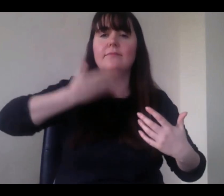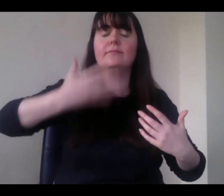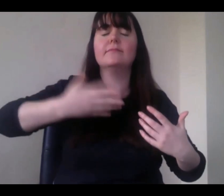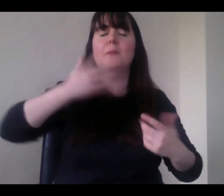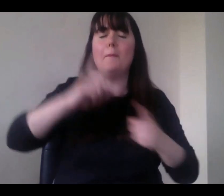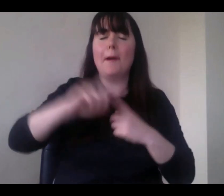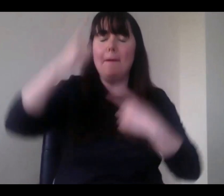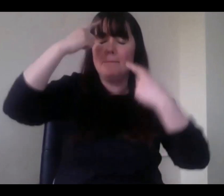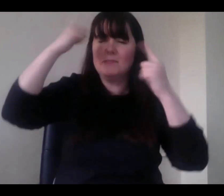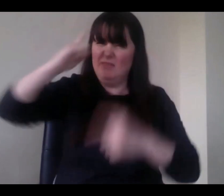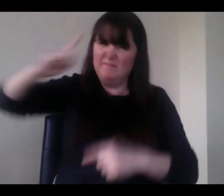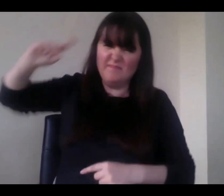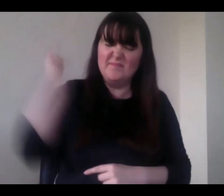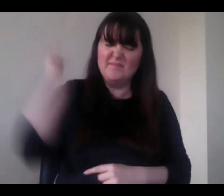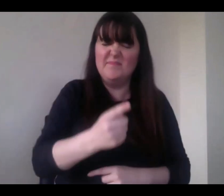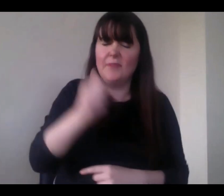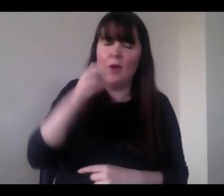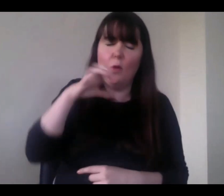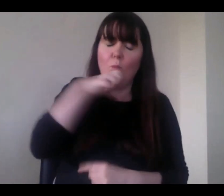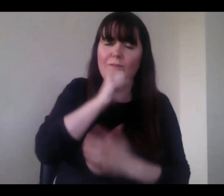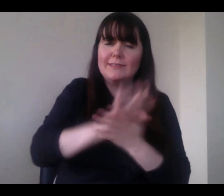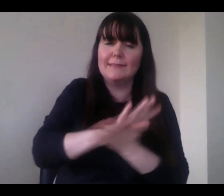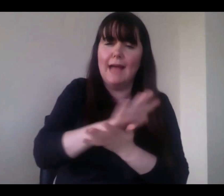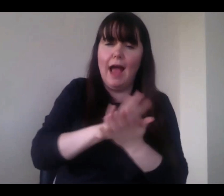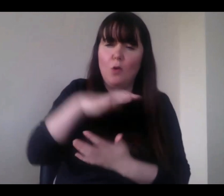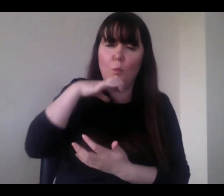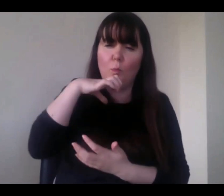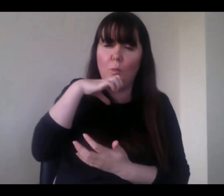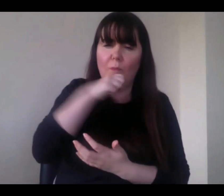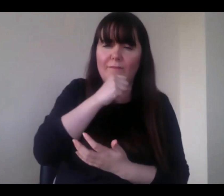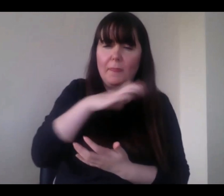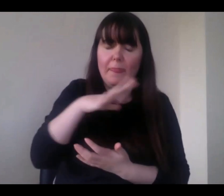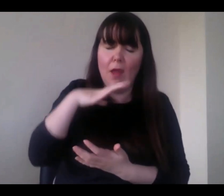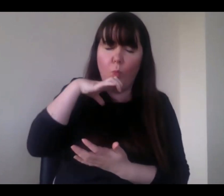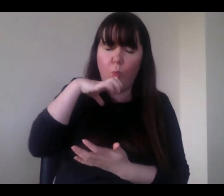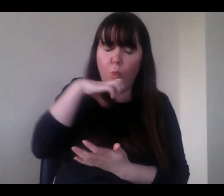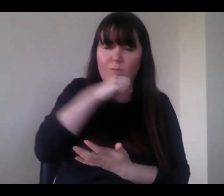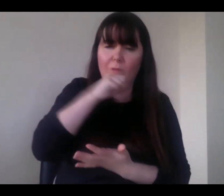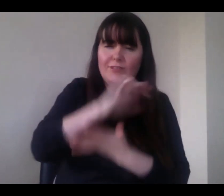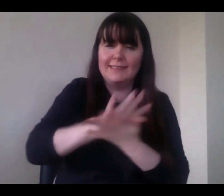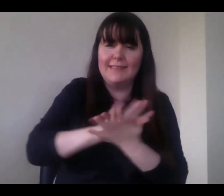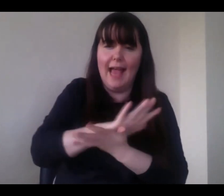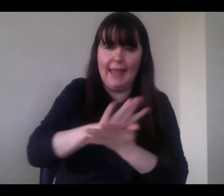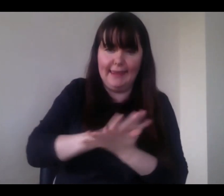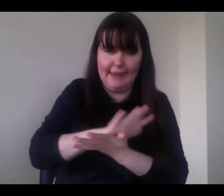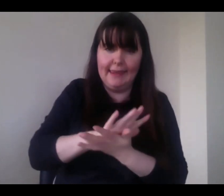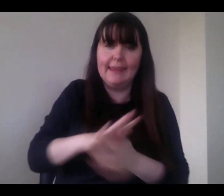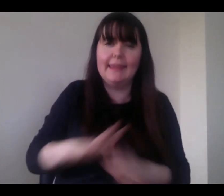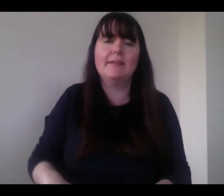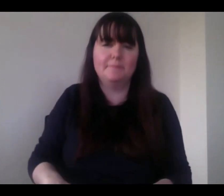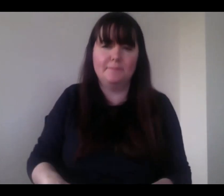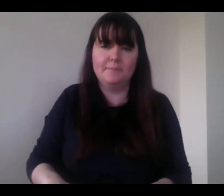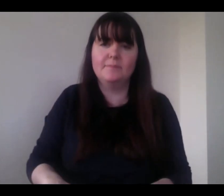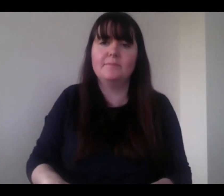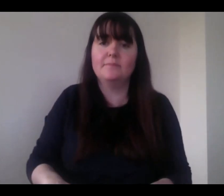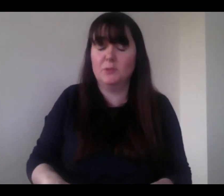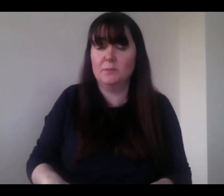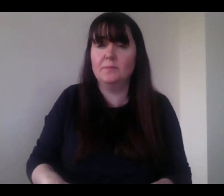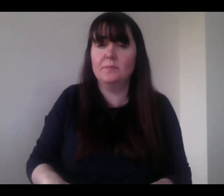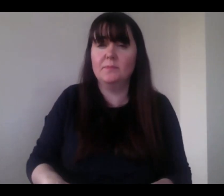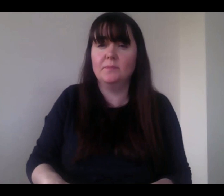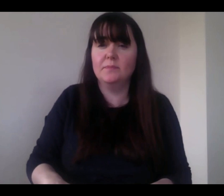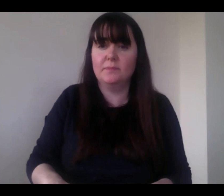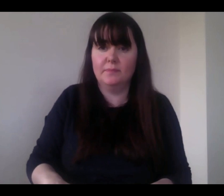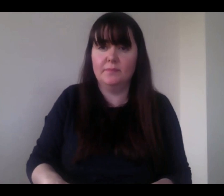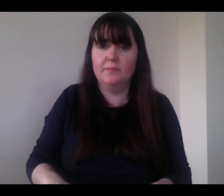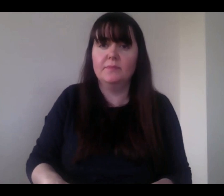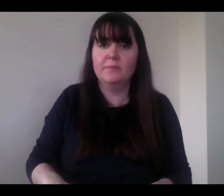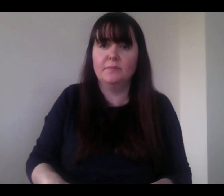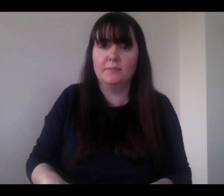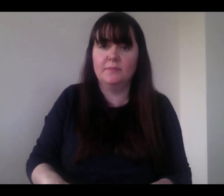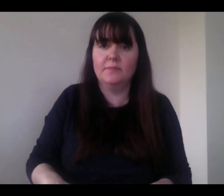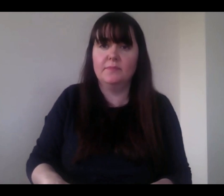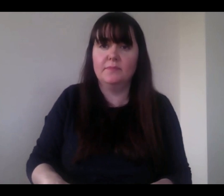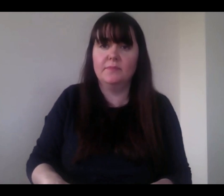oppression of Mrs Marks on Annie, in our experience of the experience of Deaf women in Ireland,